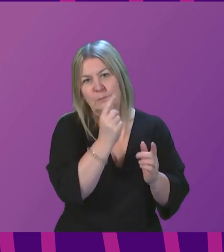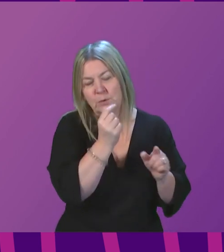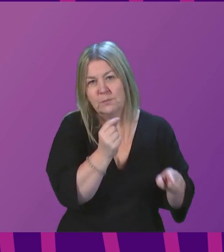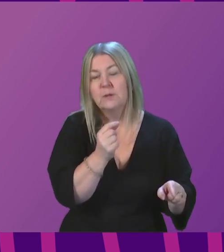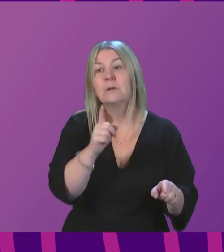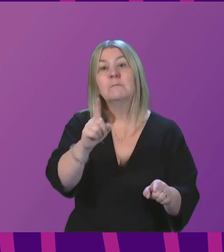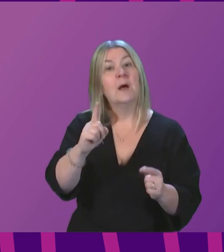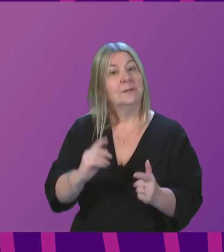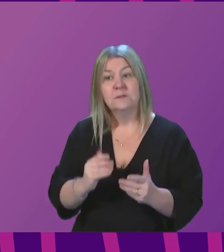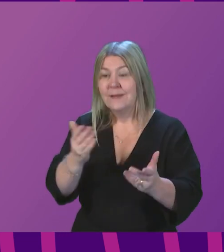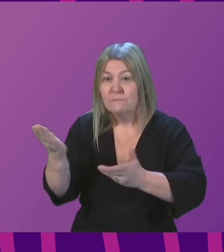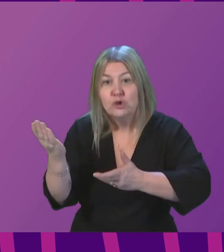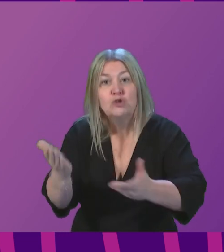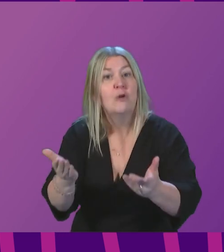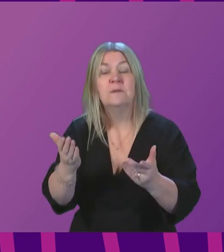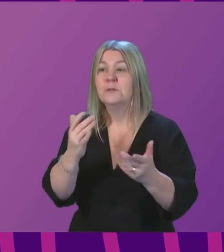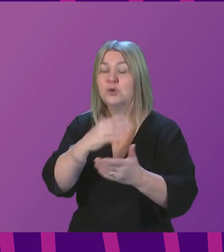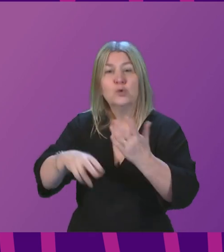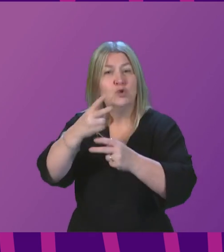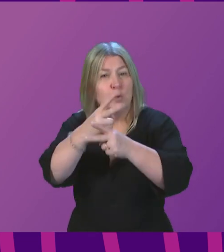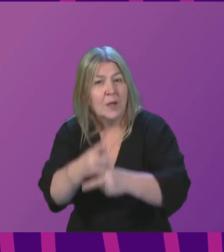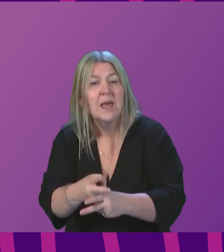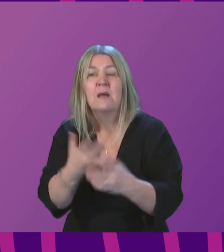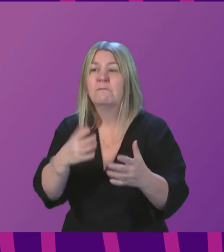All social care providers across Scotland from the independent, third and public sectors